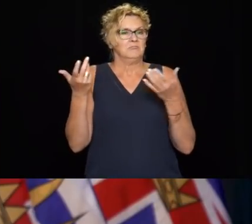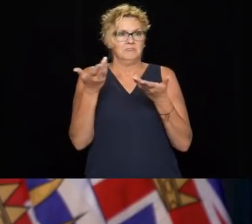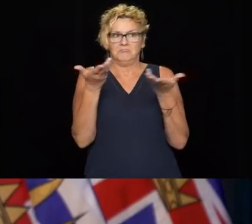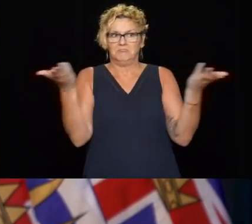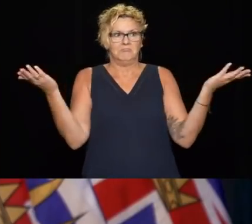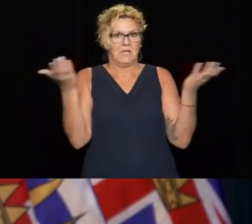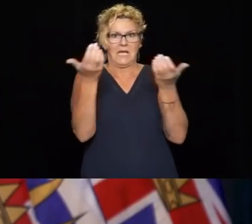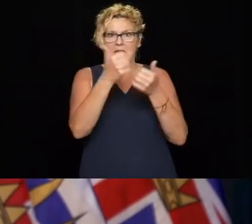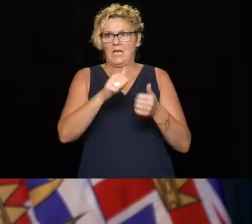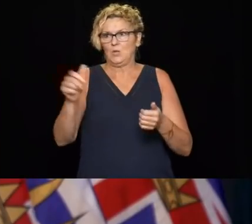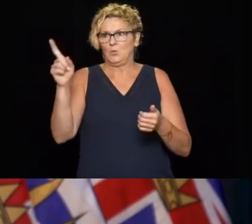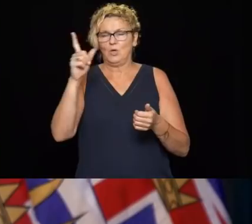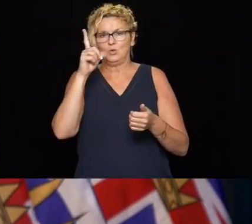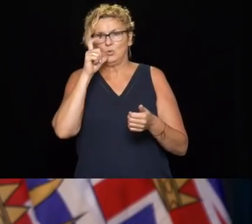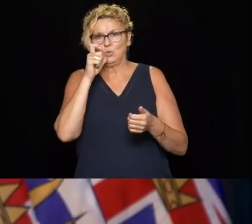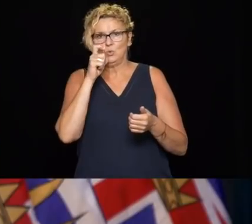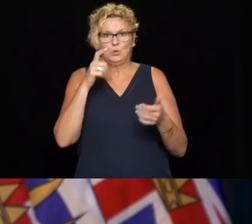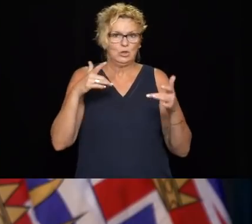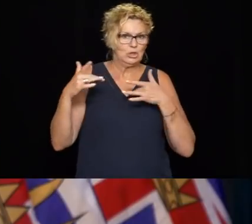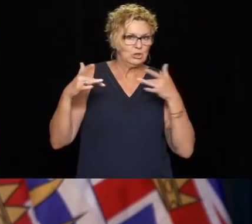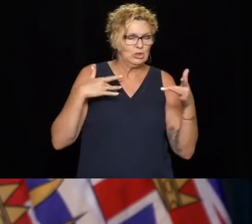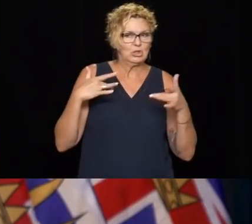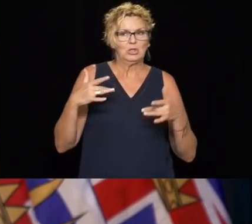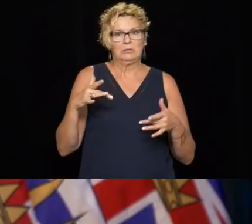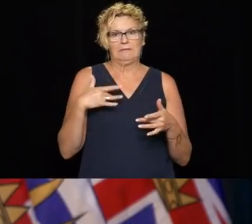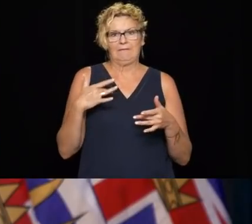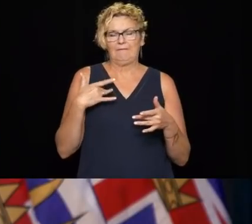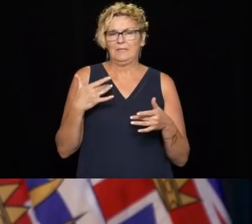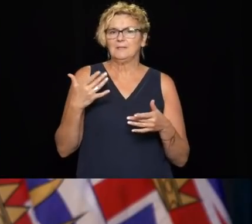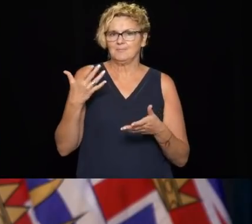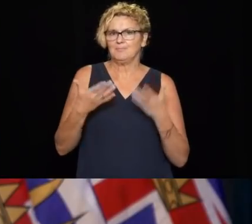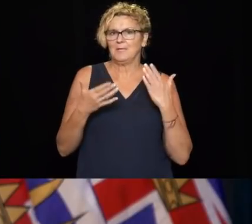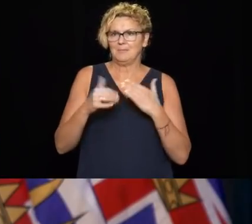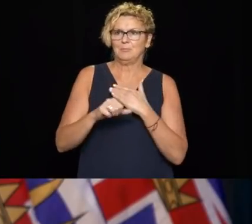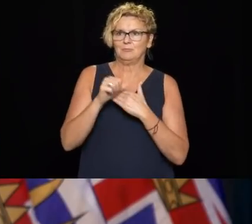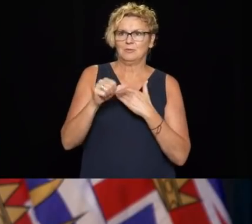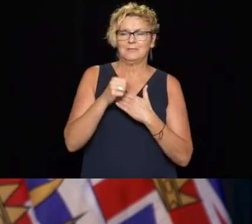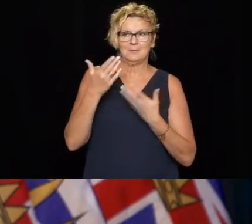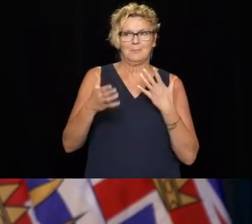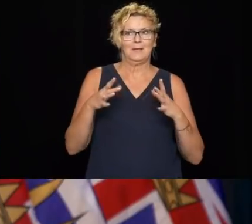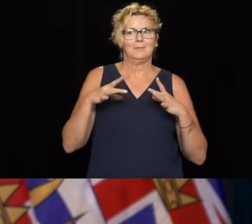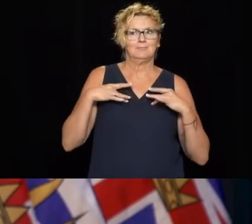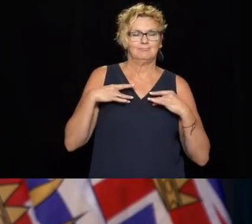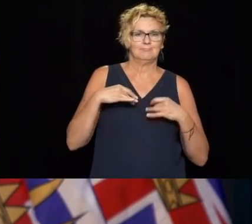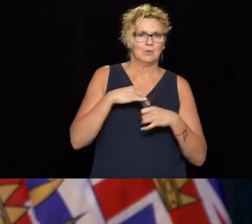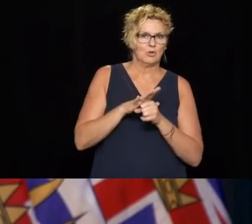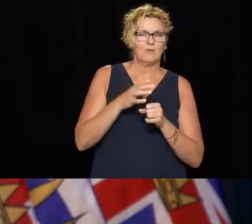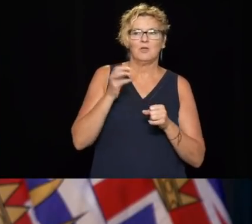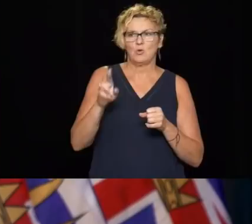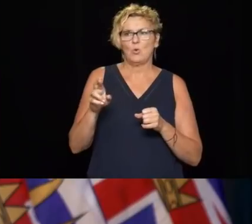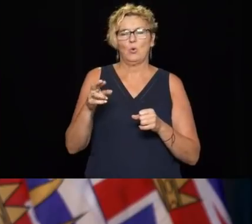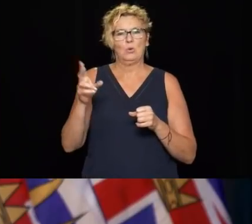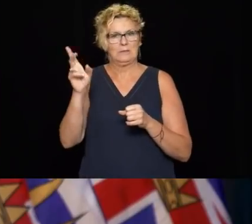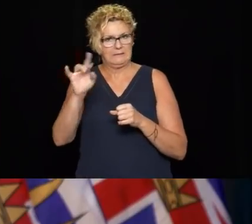focused on those people where we knew it would make a difference in our health care system and protecting the healthcare system and that is